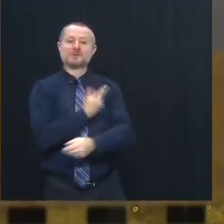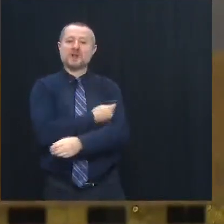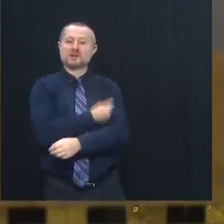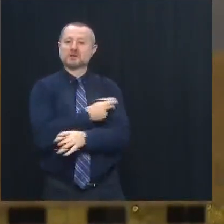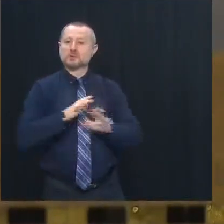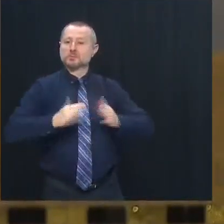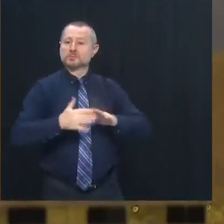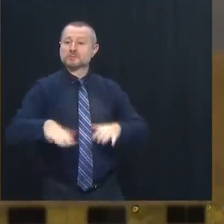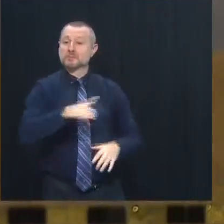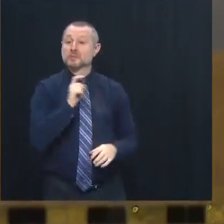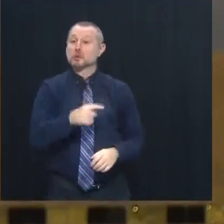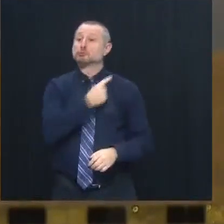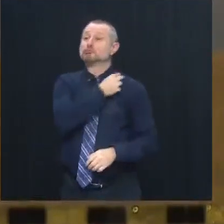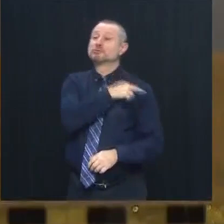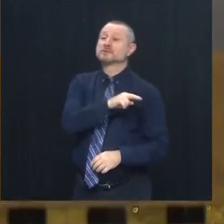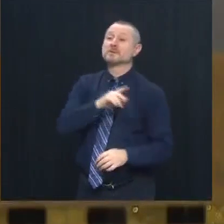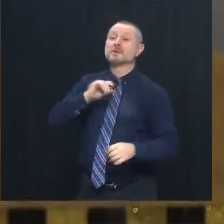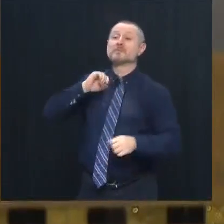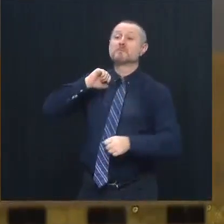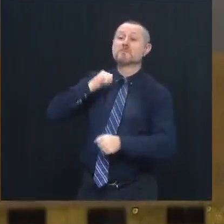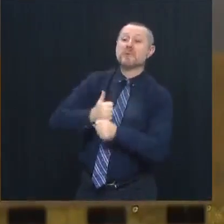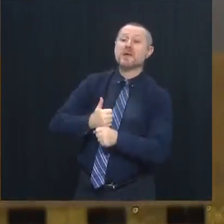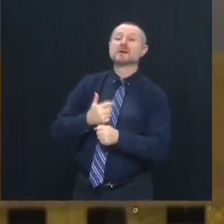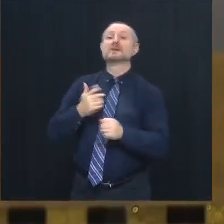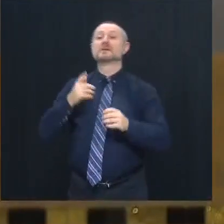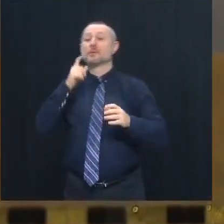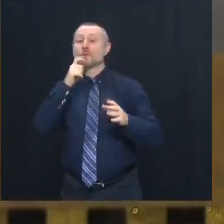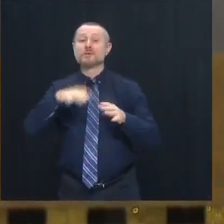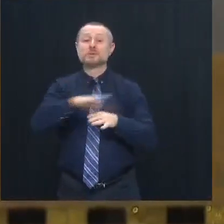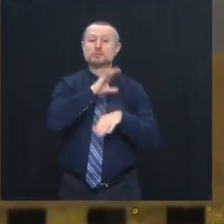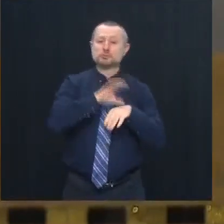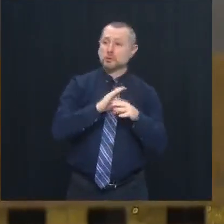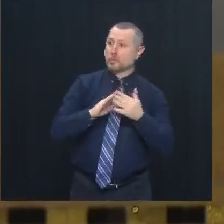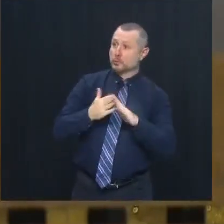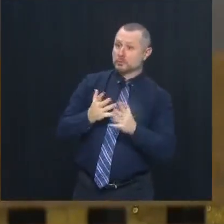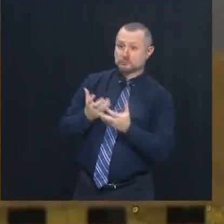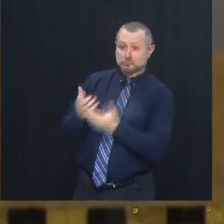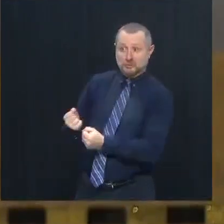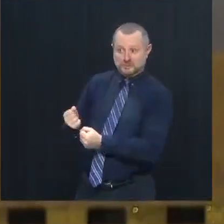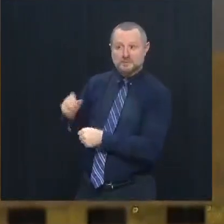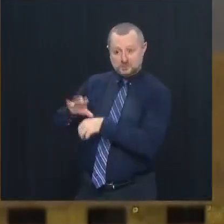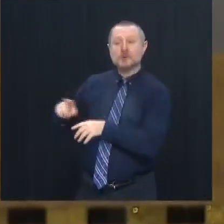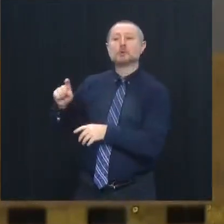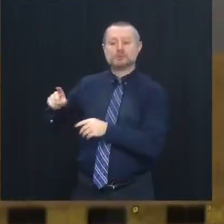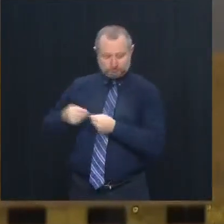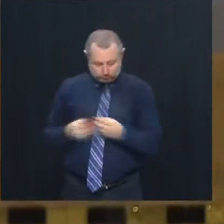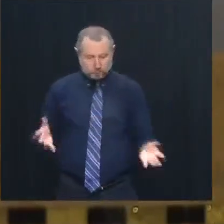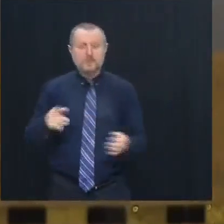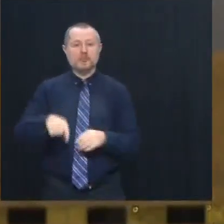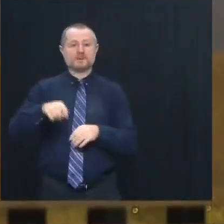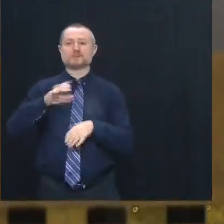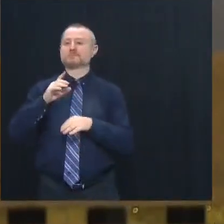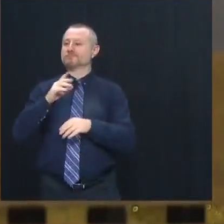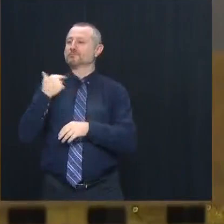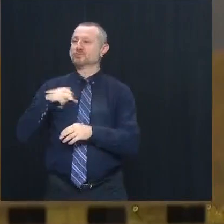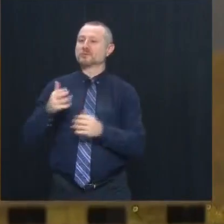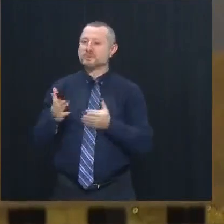WE NEED TO ENLIST COMMUNITY IN THEIR COMMUNITY. WE NEED FAITH-BASED GROUPS THAT